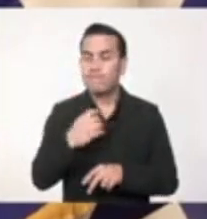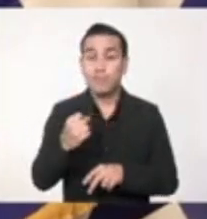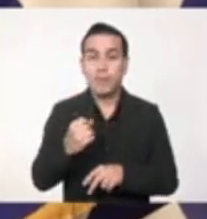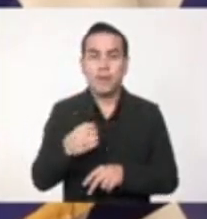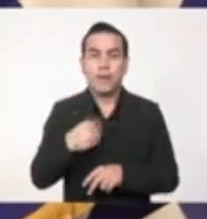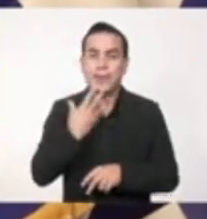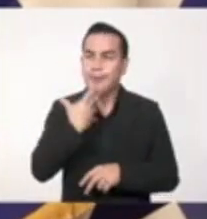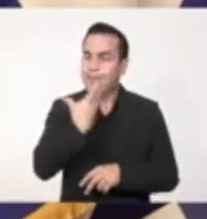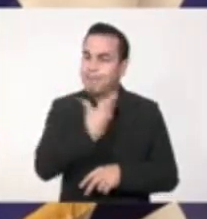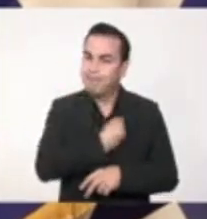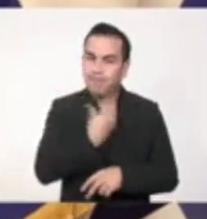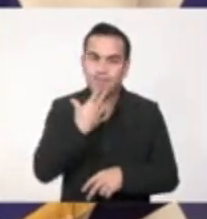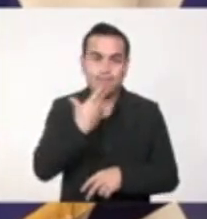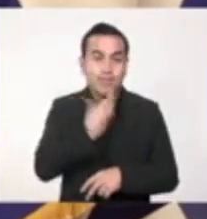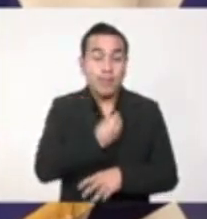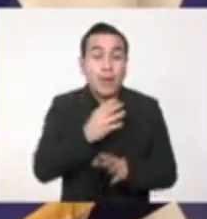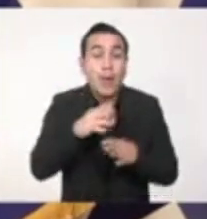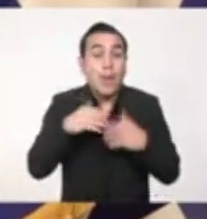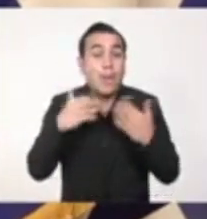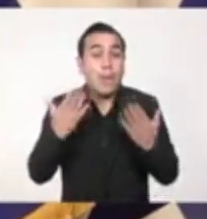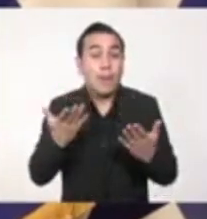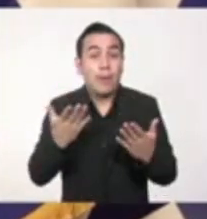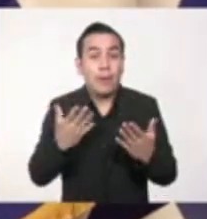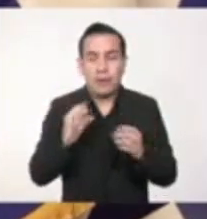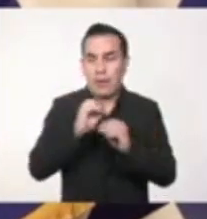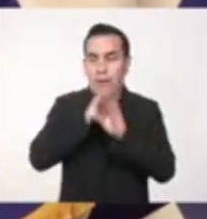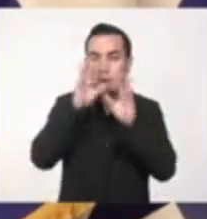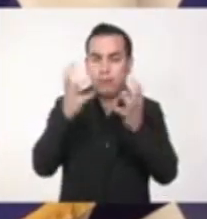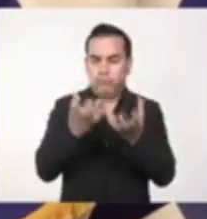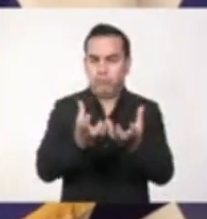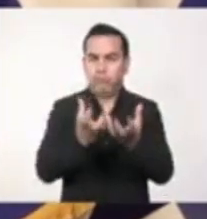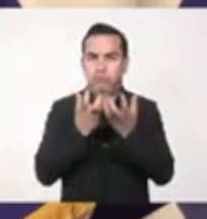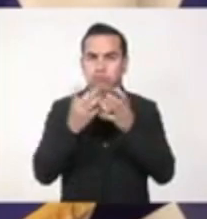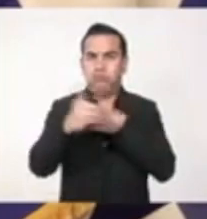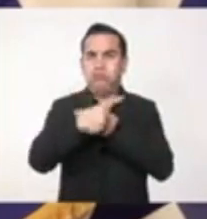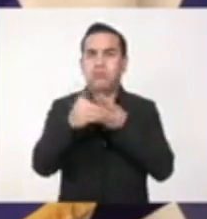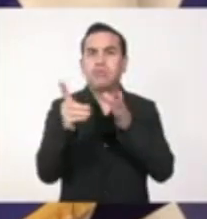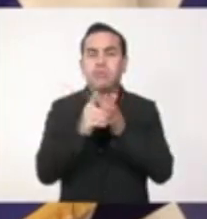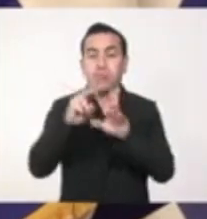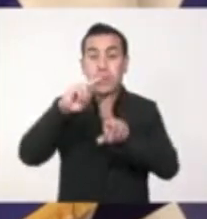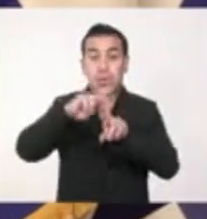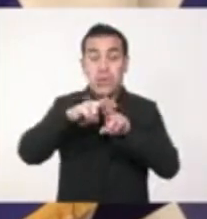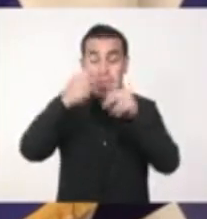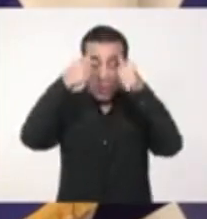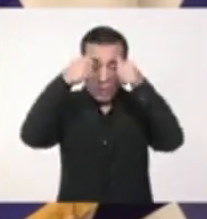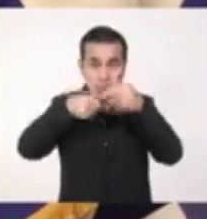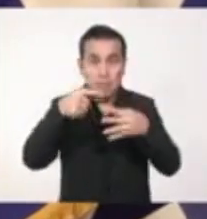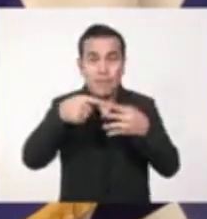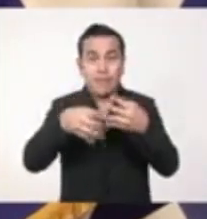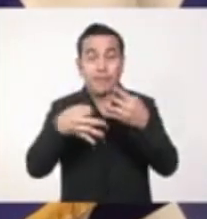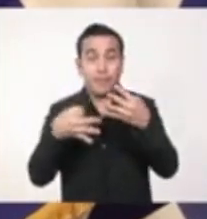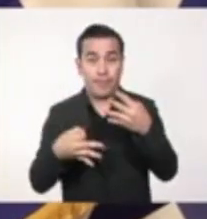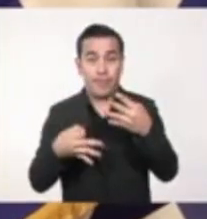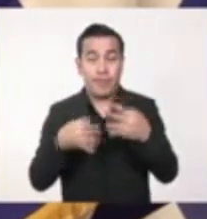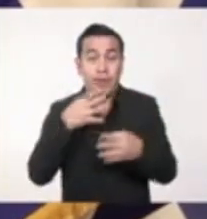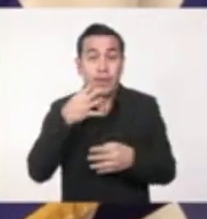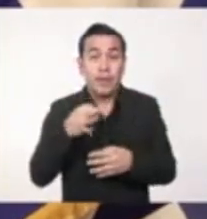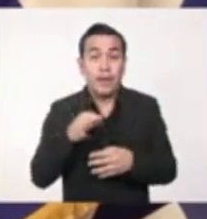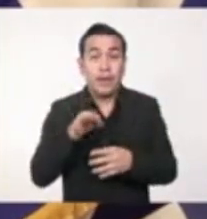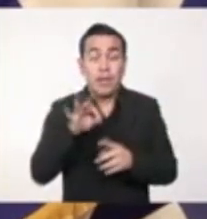swallow because they commanded, they had the votes, and they aprobaban las leyes, ellos elegían la corte, ellos elegían